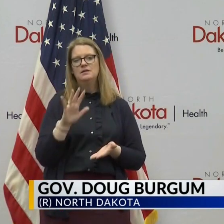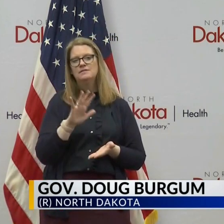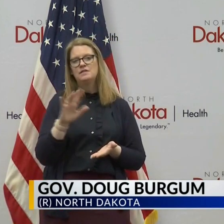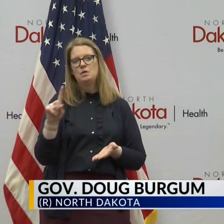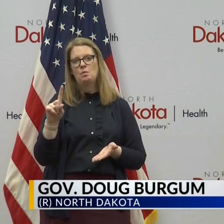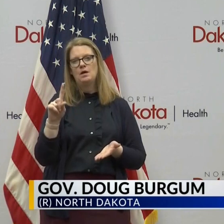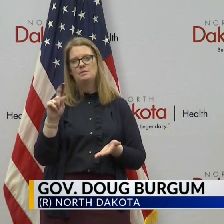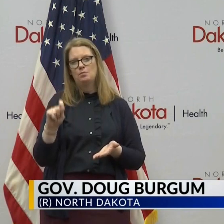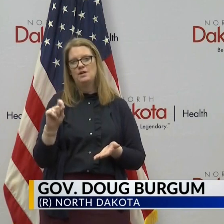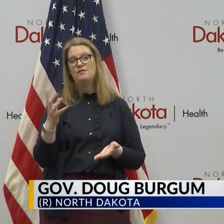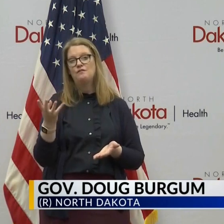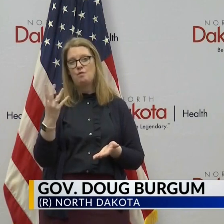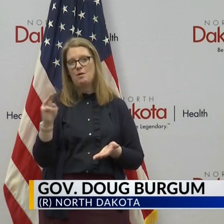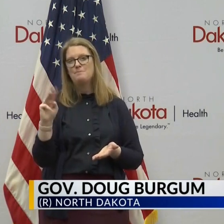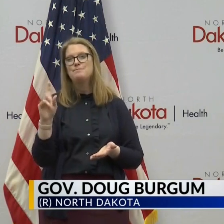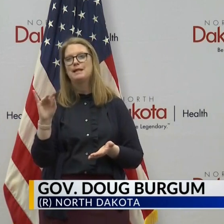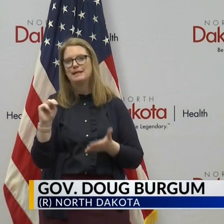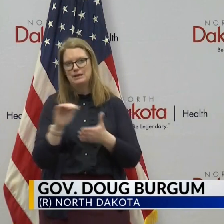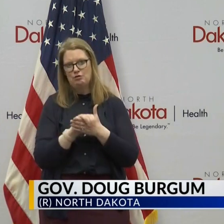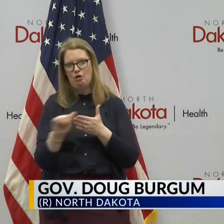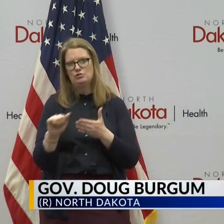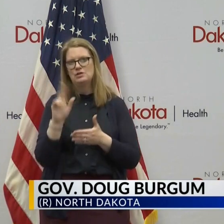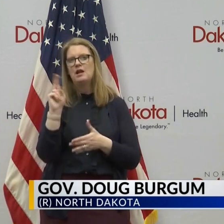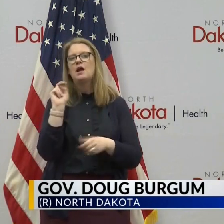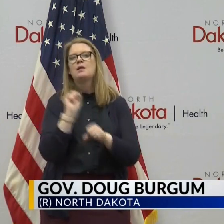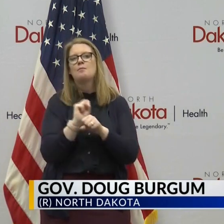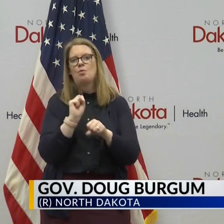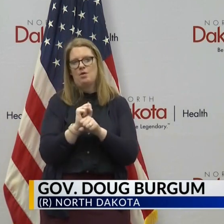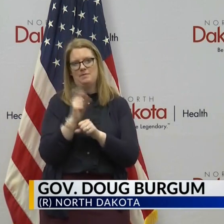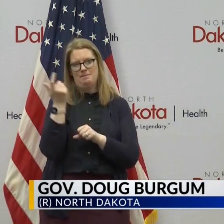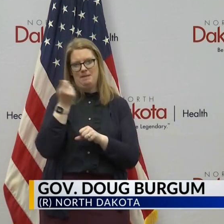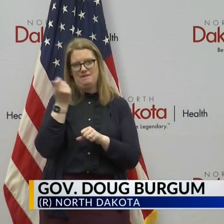NOW THAT WE CAUGHT UP WITH THE FEDERAL PROGRAM.